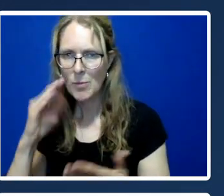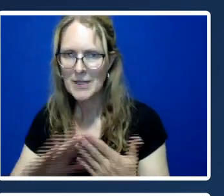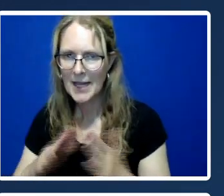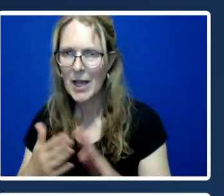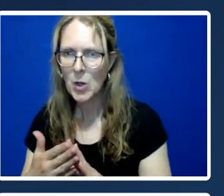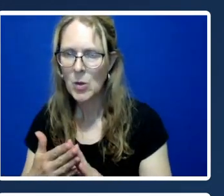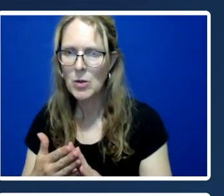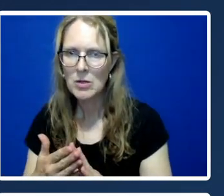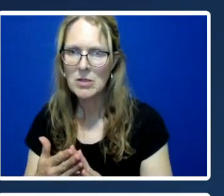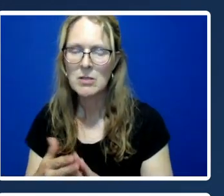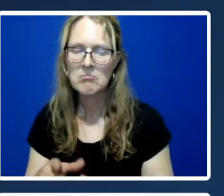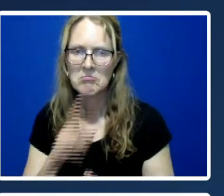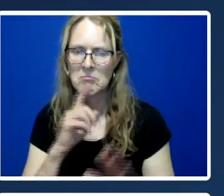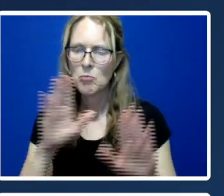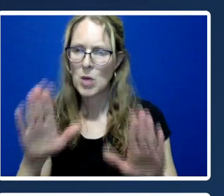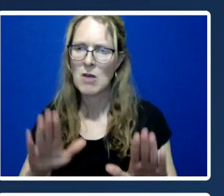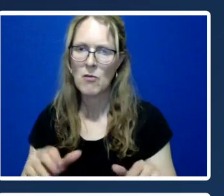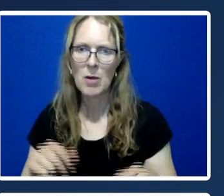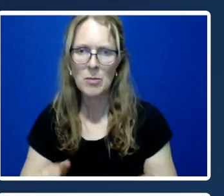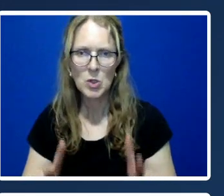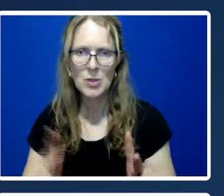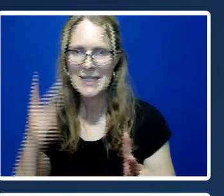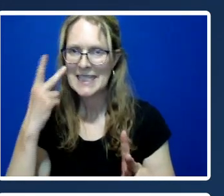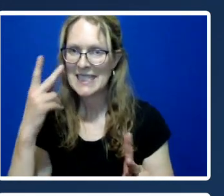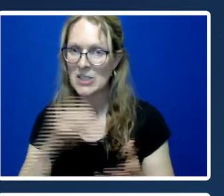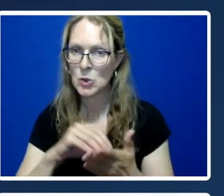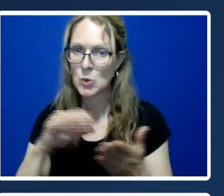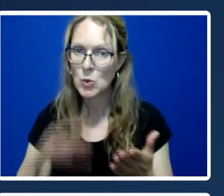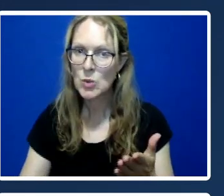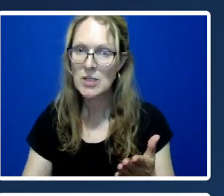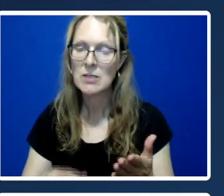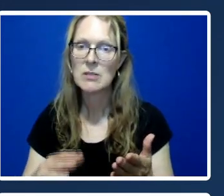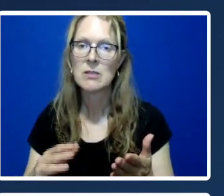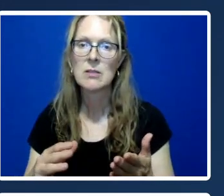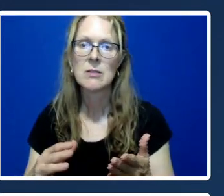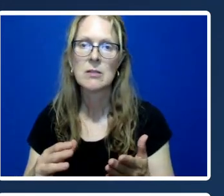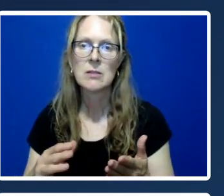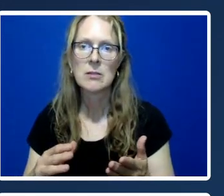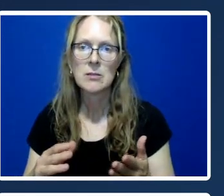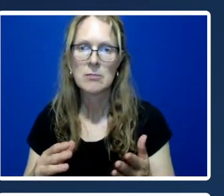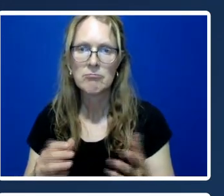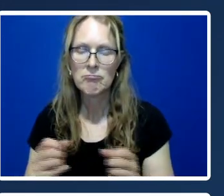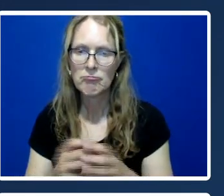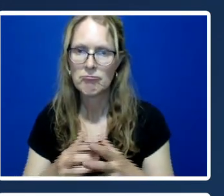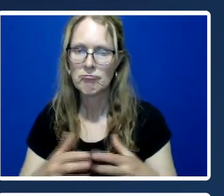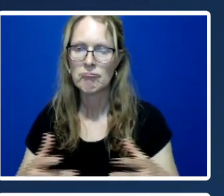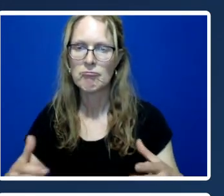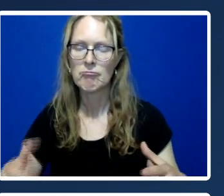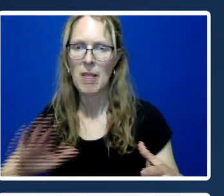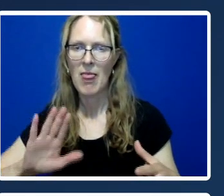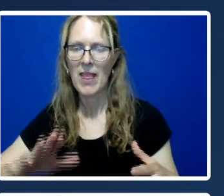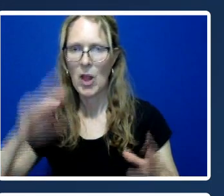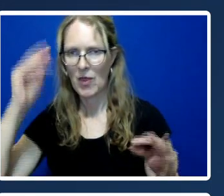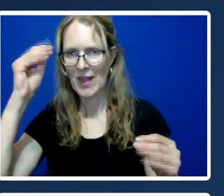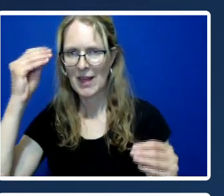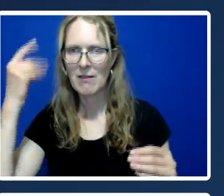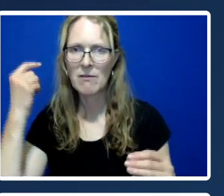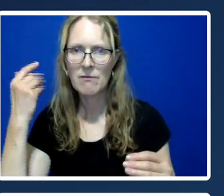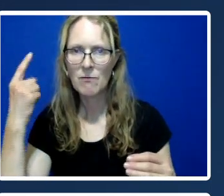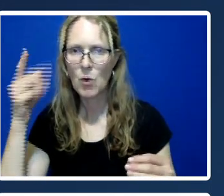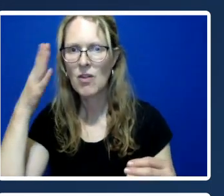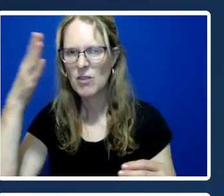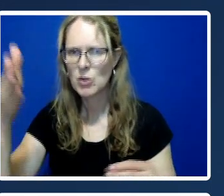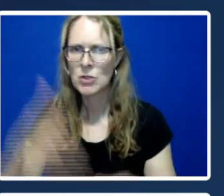opportunity to see students build their own thinking about the future. Next slide, please.